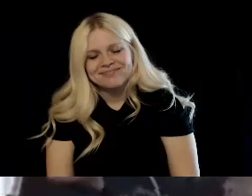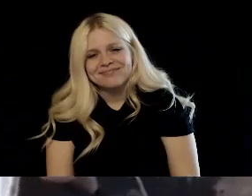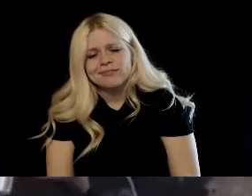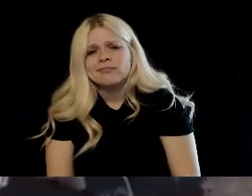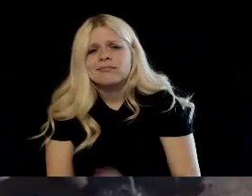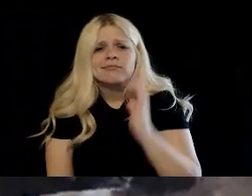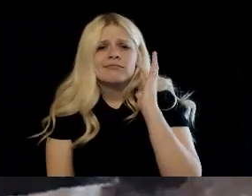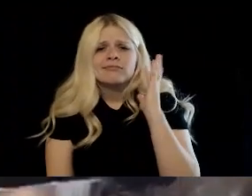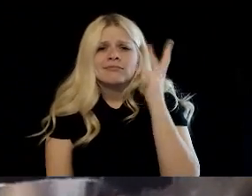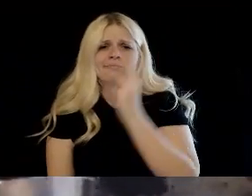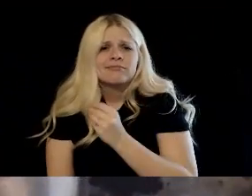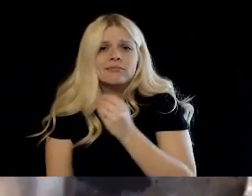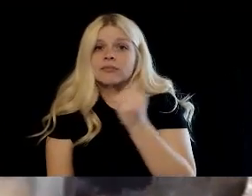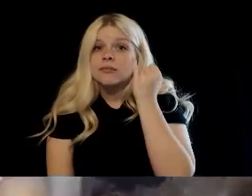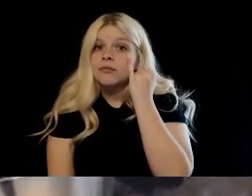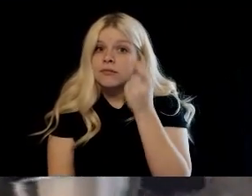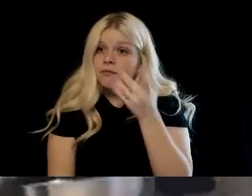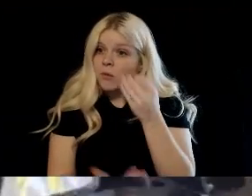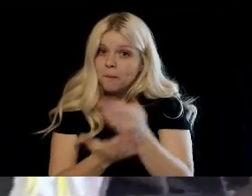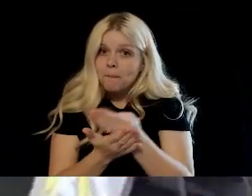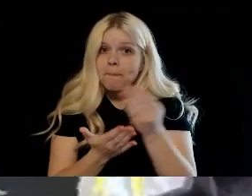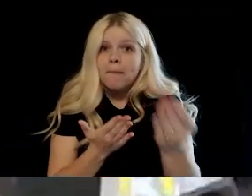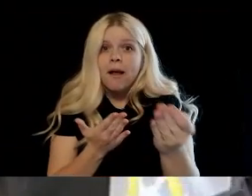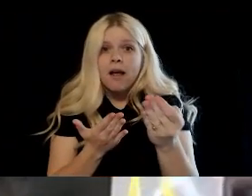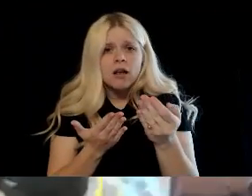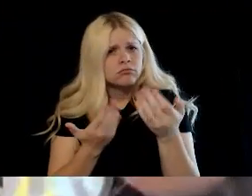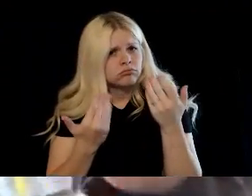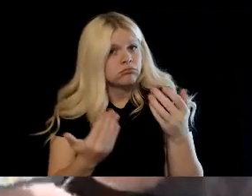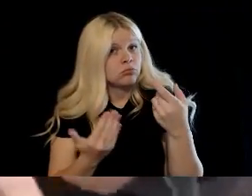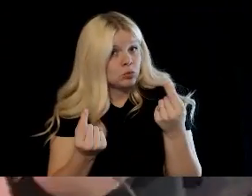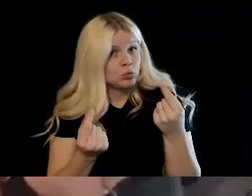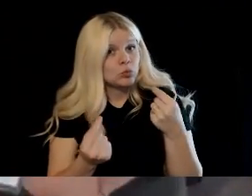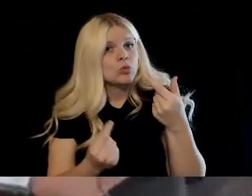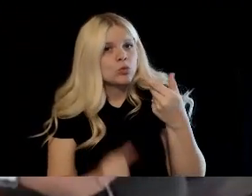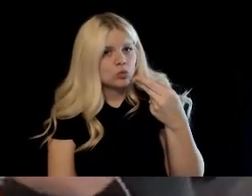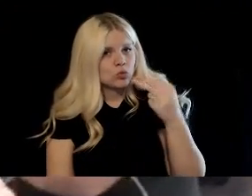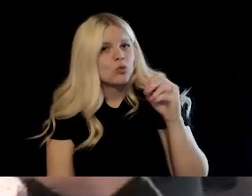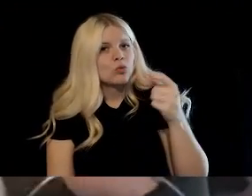You guys, if you want this gorgeous work of art, hoglezoo.org. It's available.